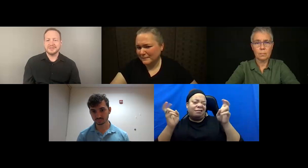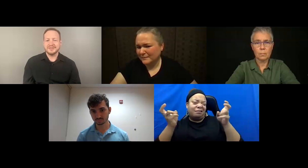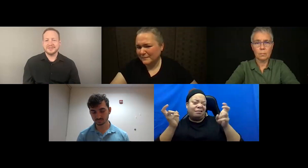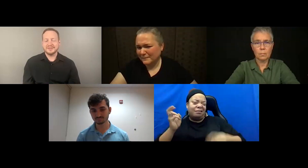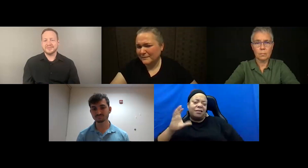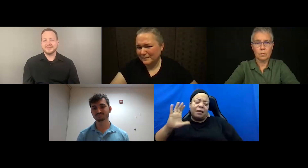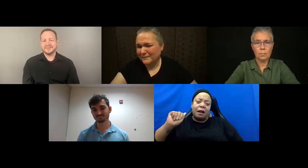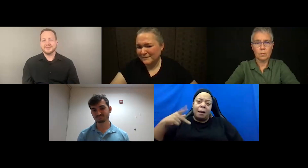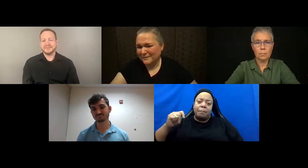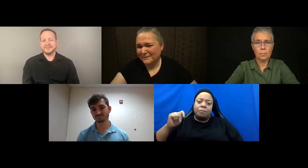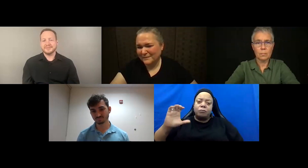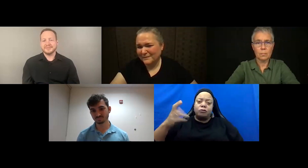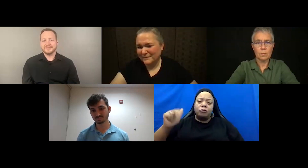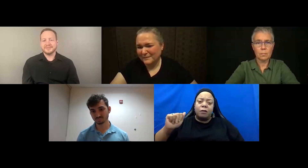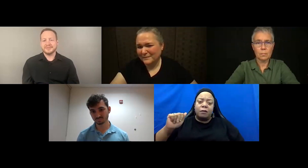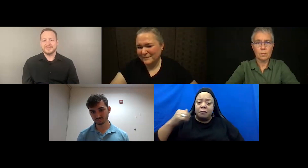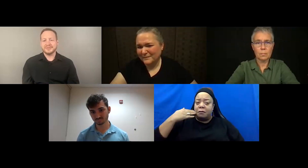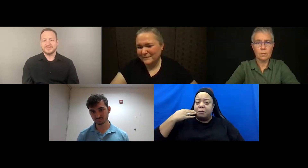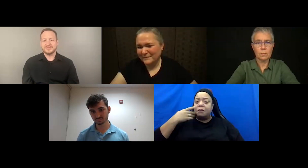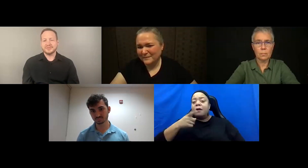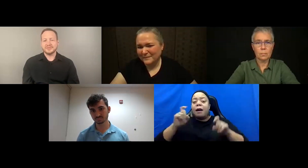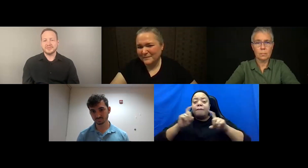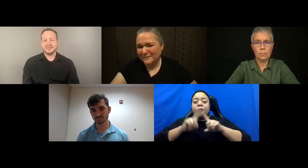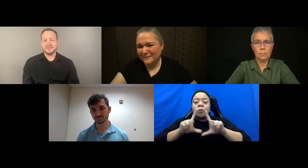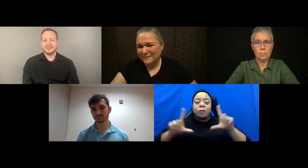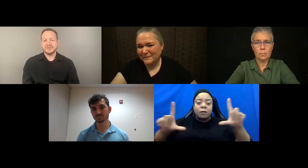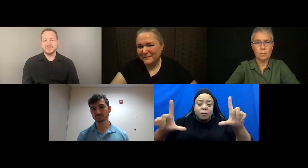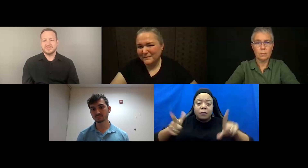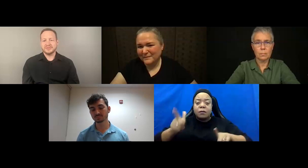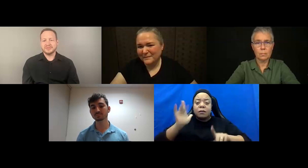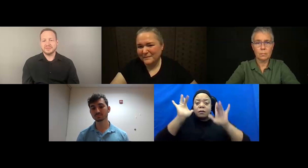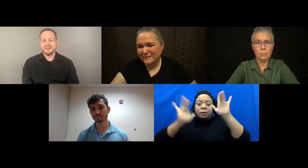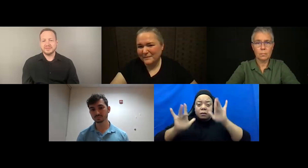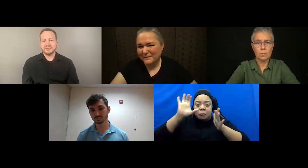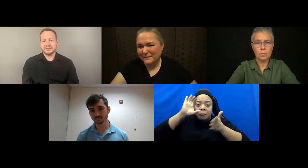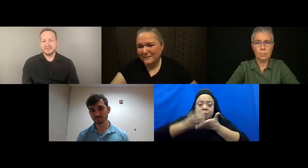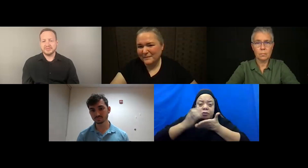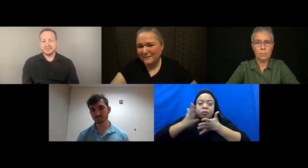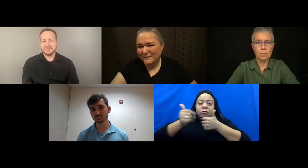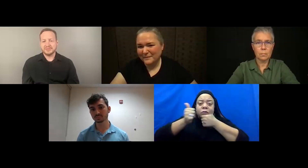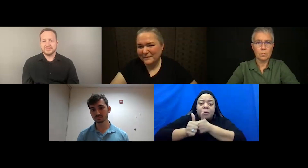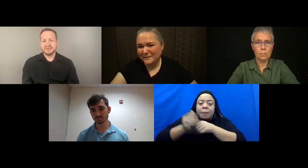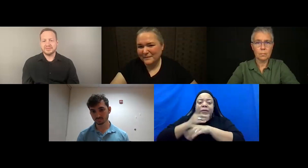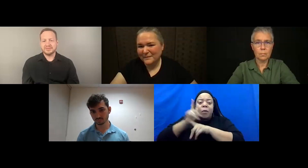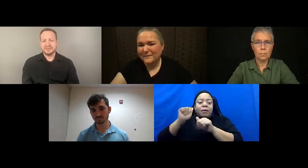see it as a robot. For instance, captcha. When you click on it, it